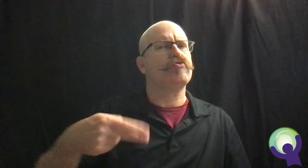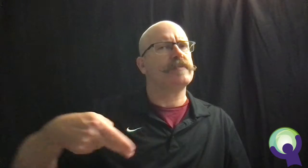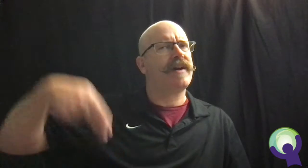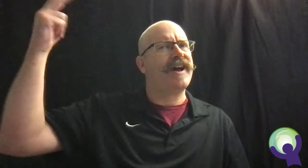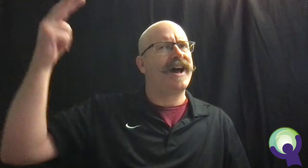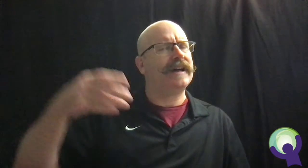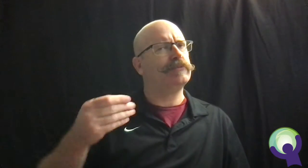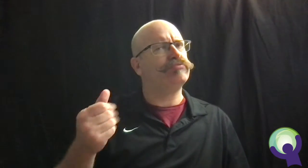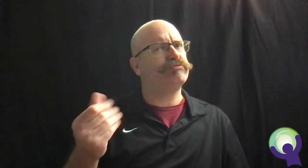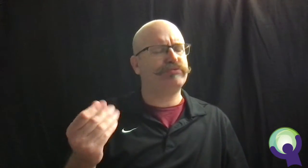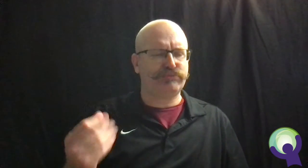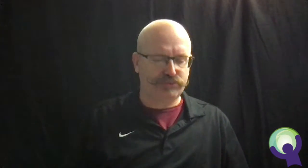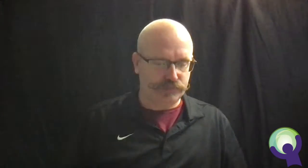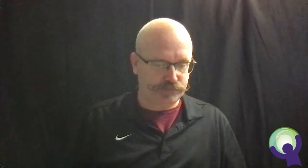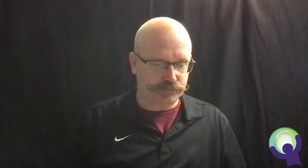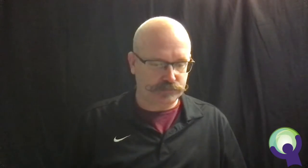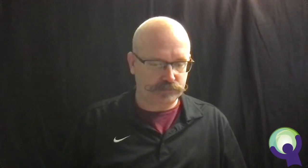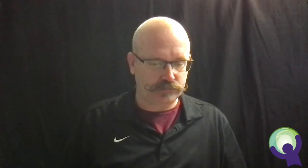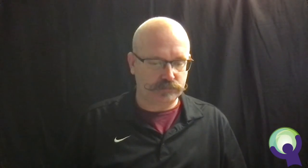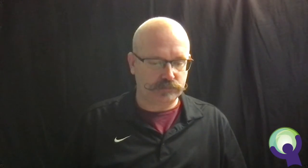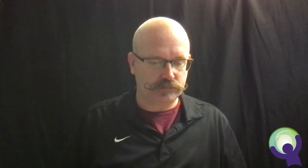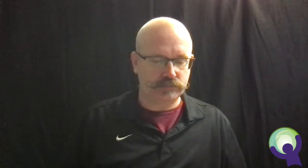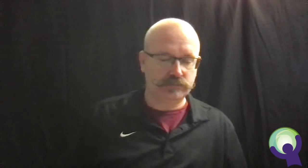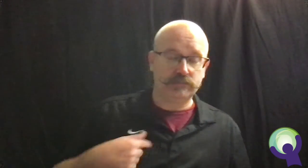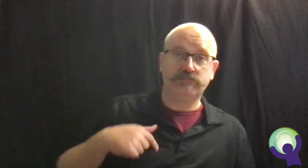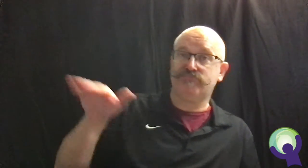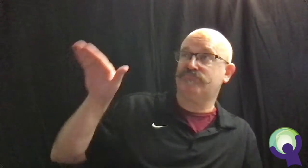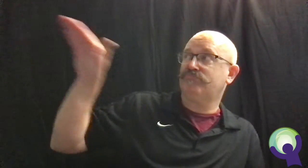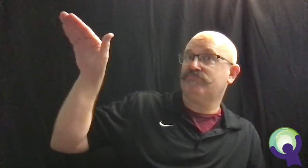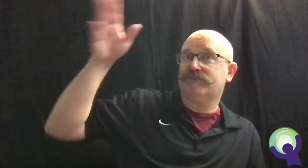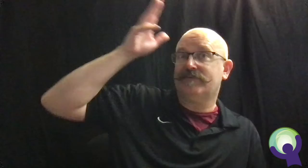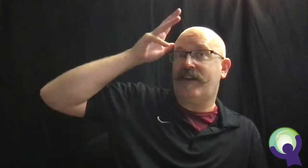I know the rents are too high for us